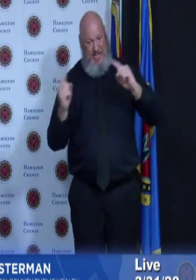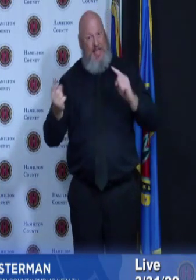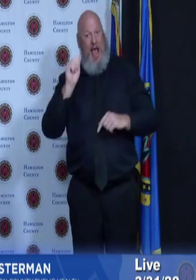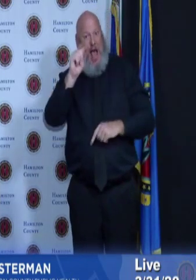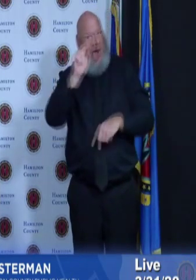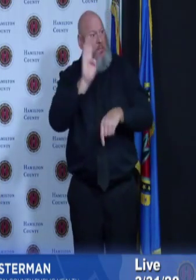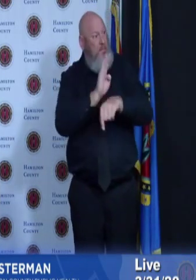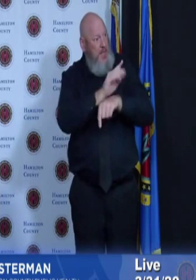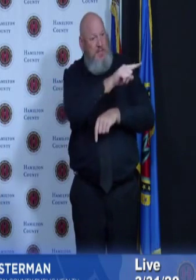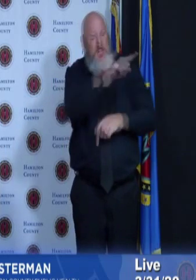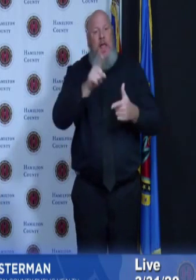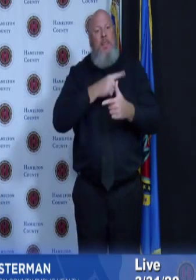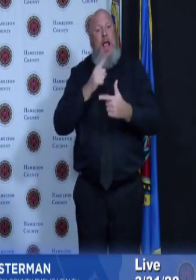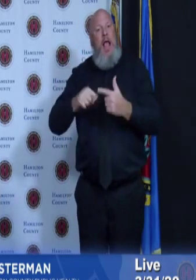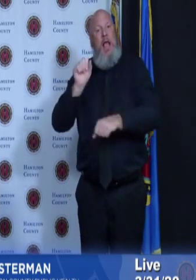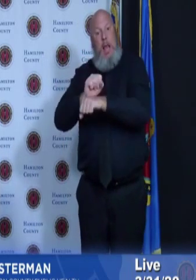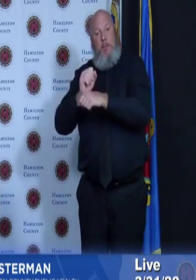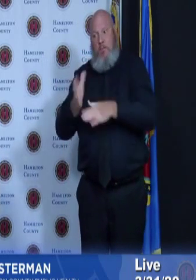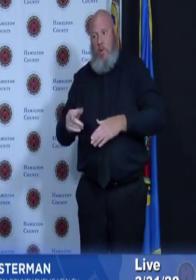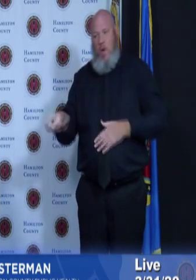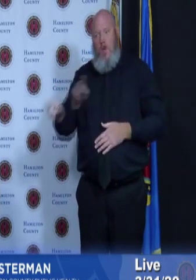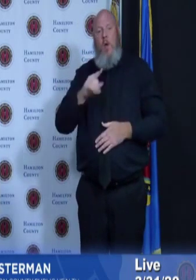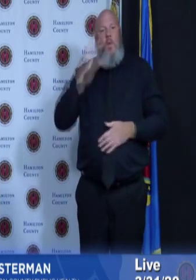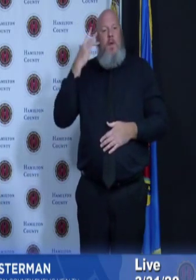they still have to do those jobs because they're critical obviously law